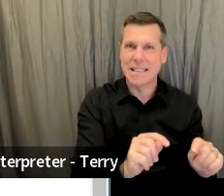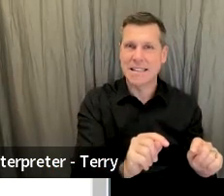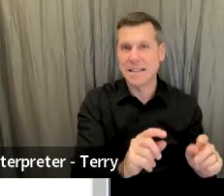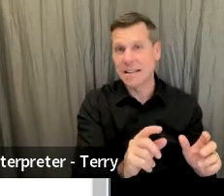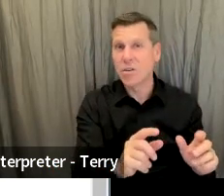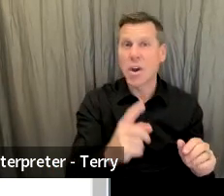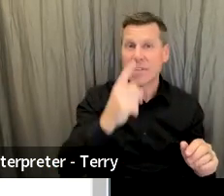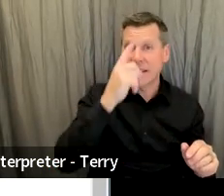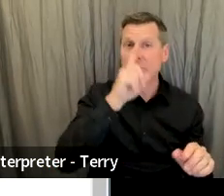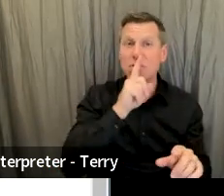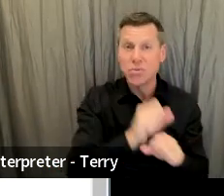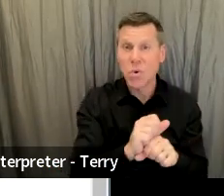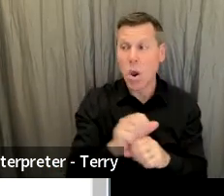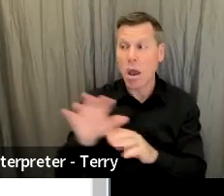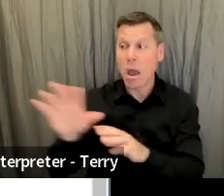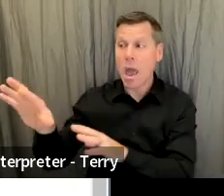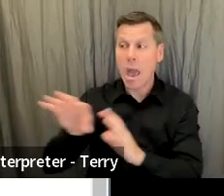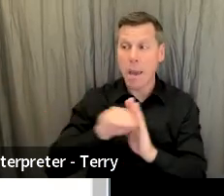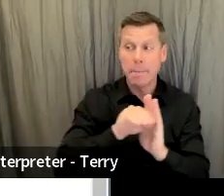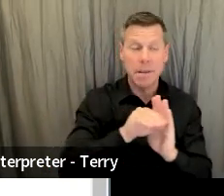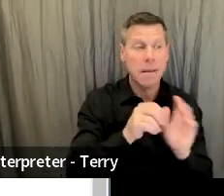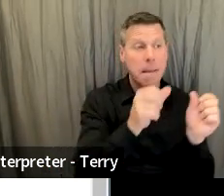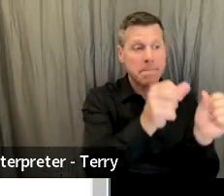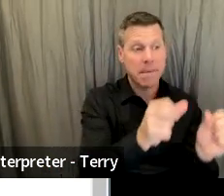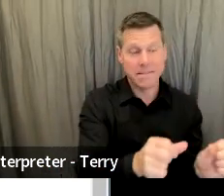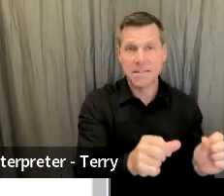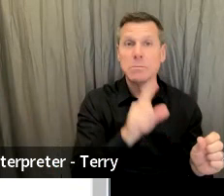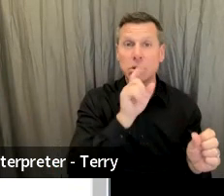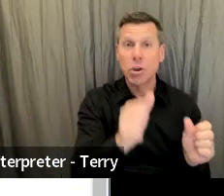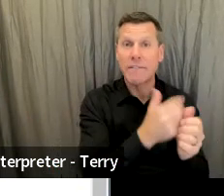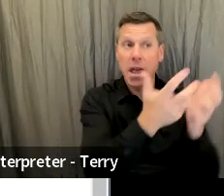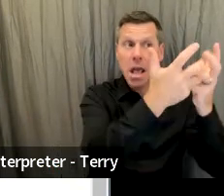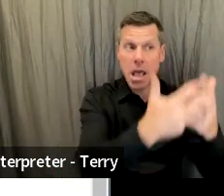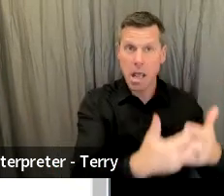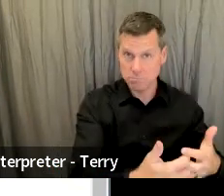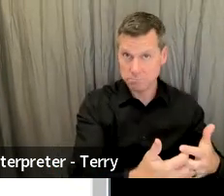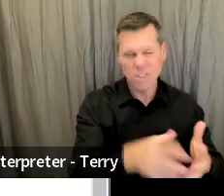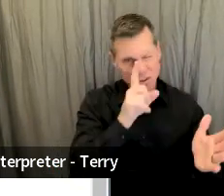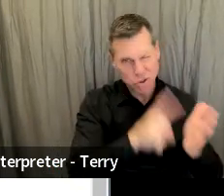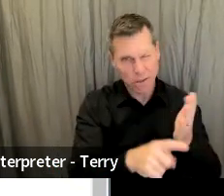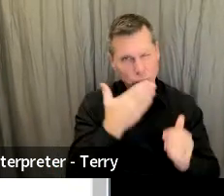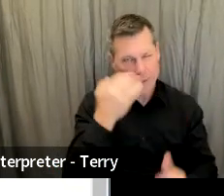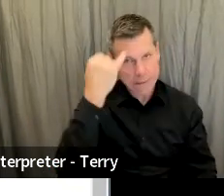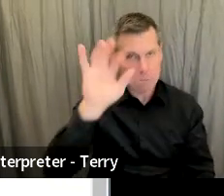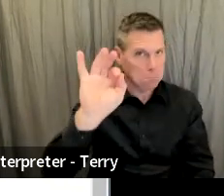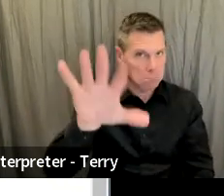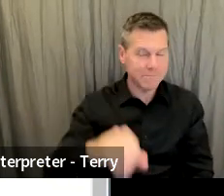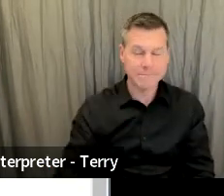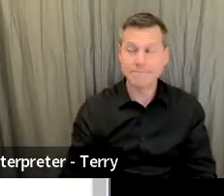make sure all of the little information at the bottom of the page is consistent to what you want it to be. Right. Thank you.